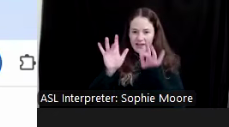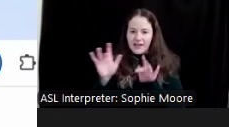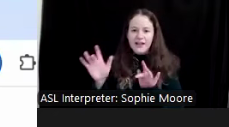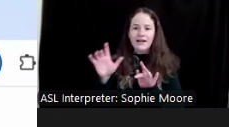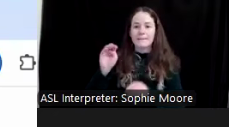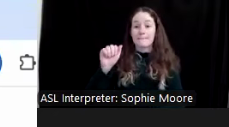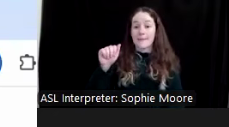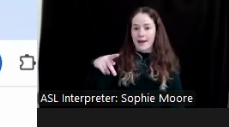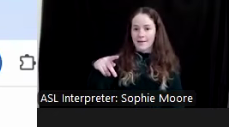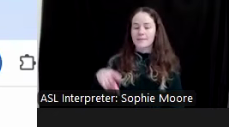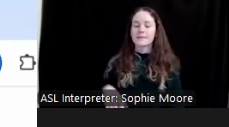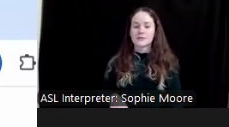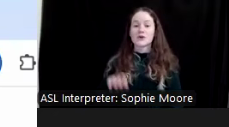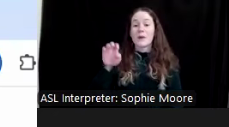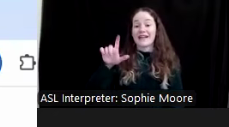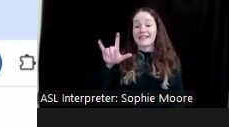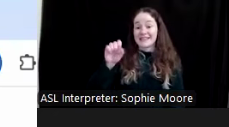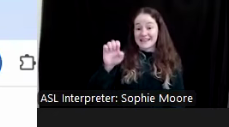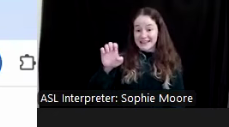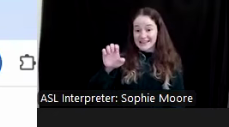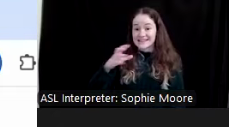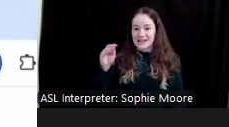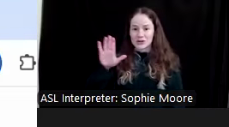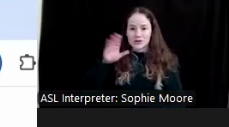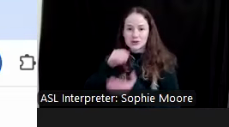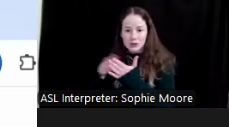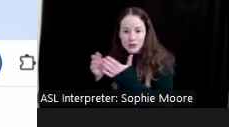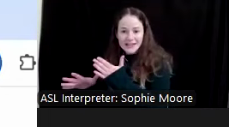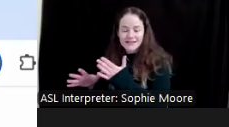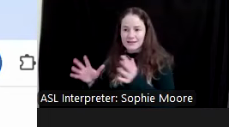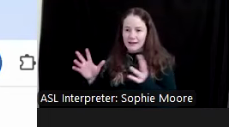and her students pulled together of some of the resources that we have. All right. So, I'm going to click on our